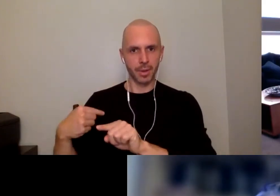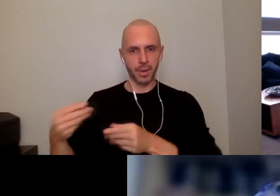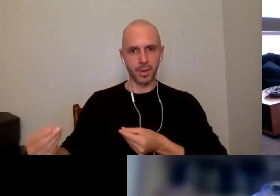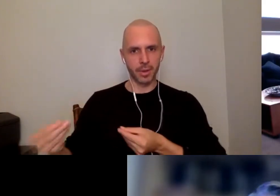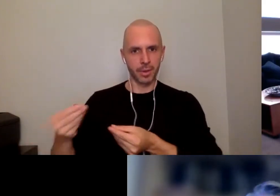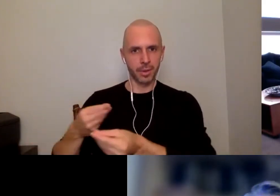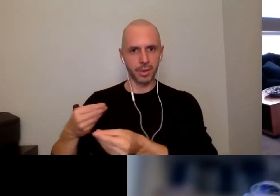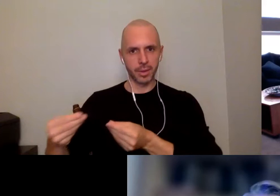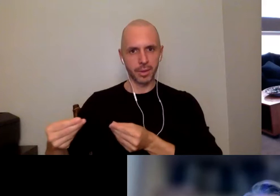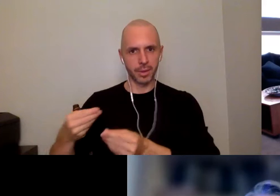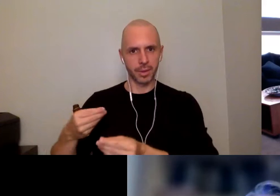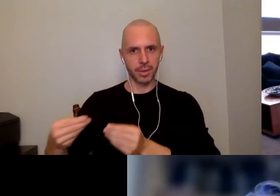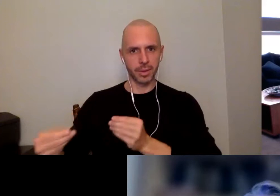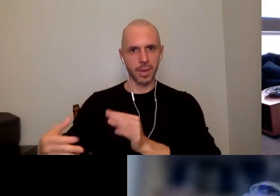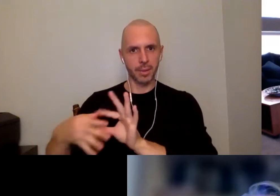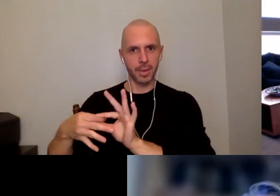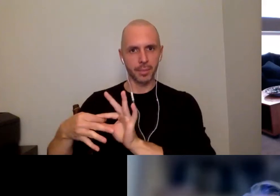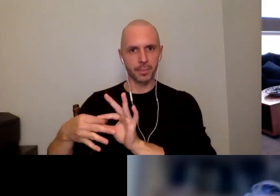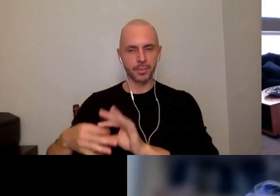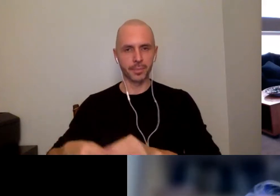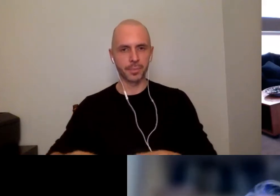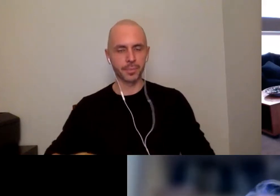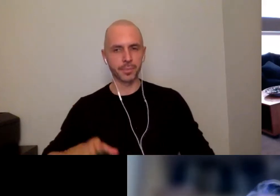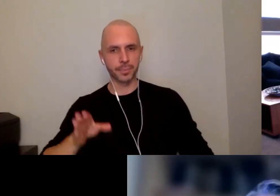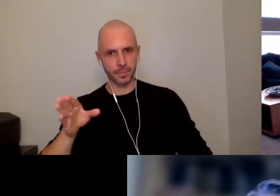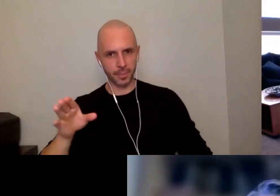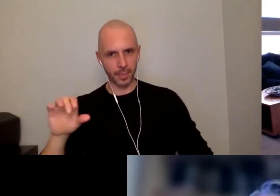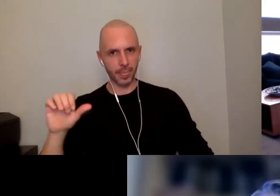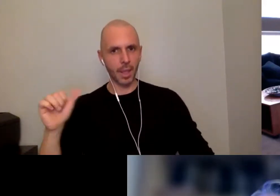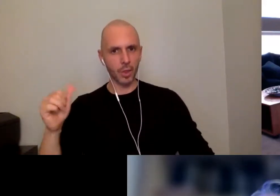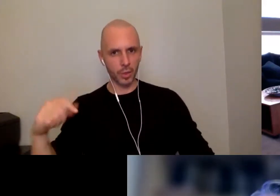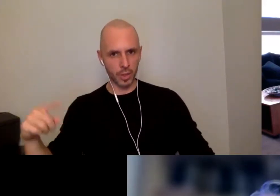who is intrigued by the range of subject matter and different approaches and genres in your career